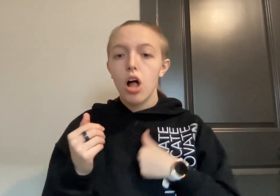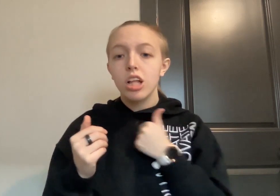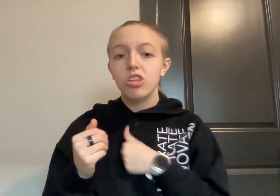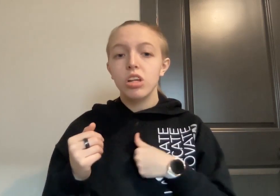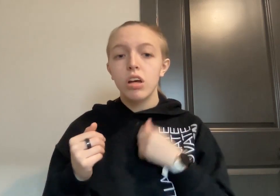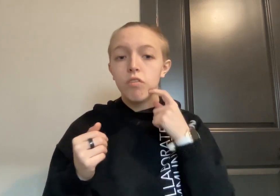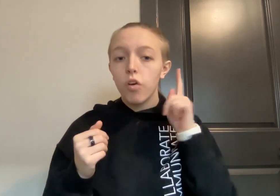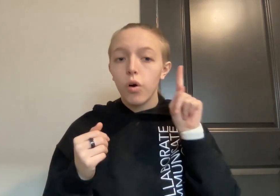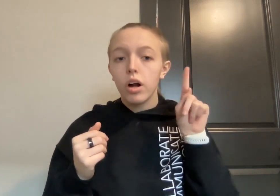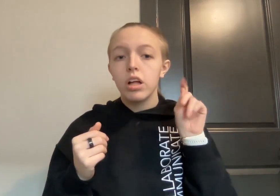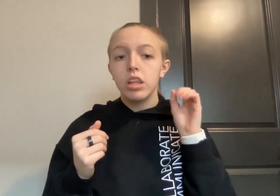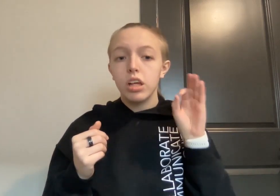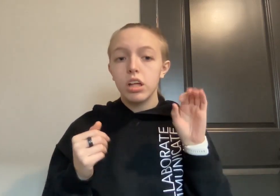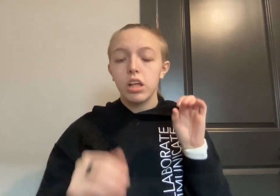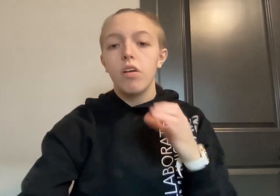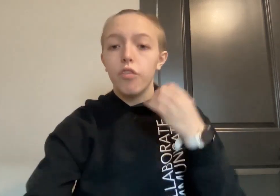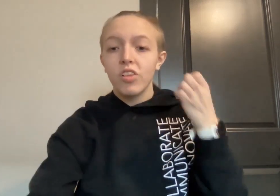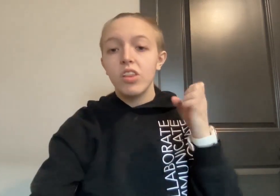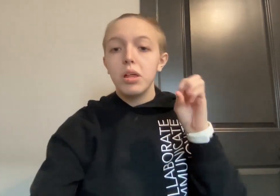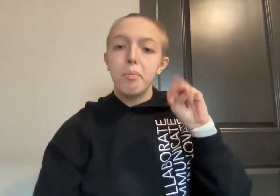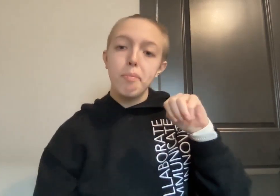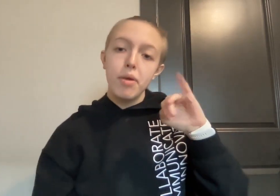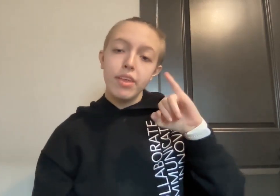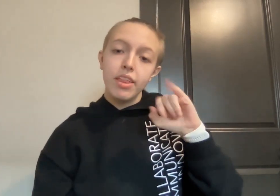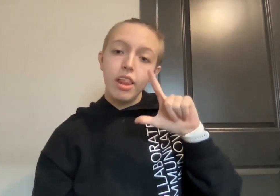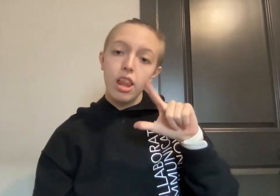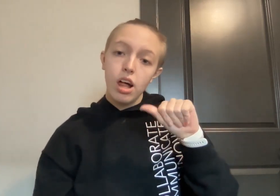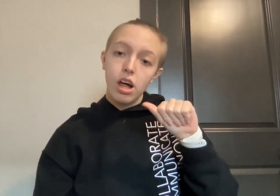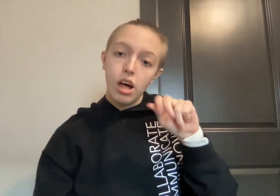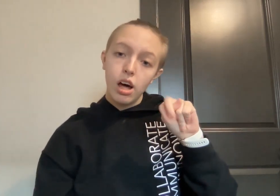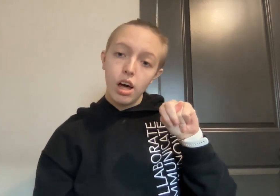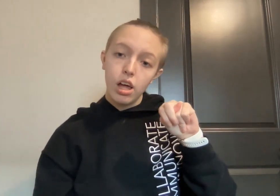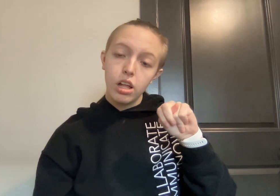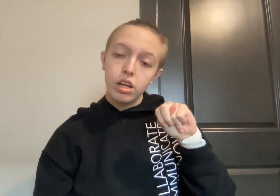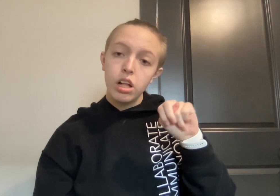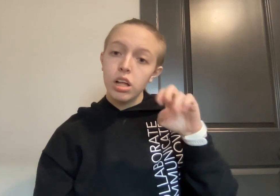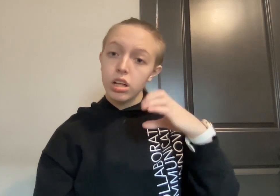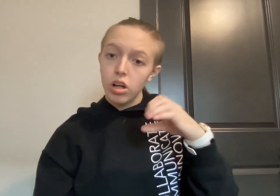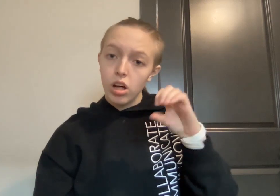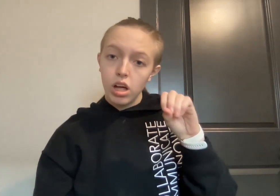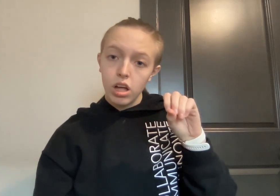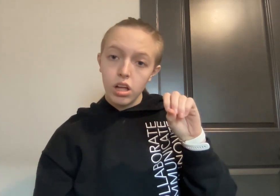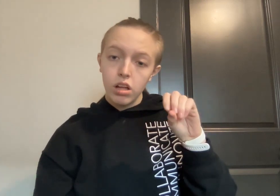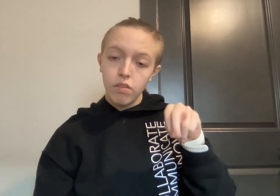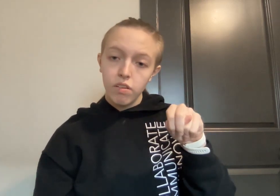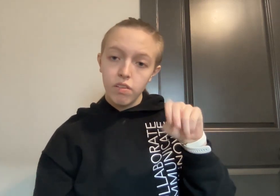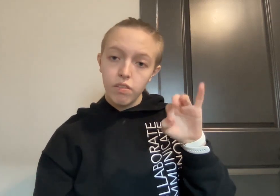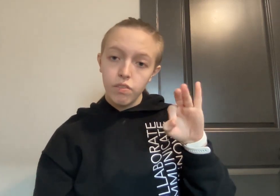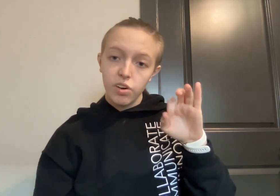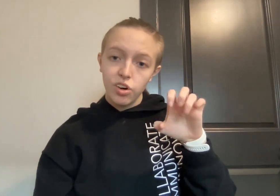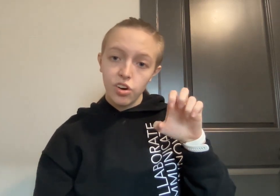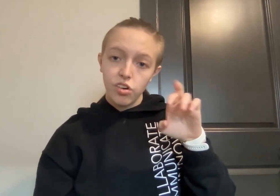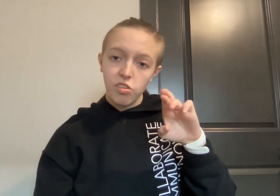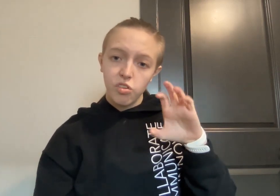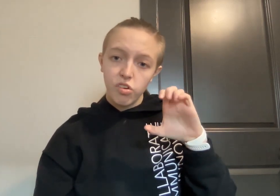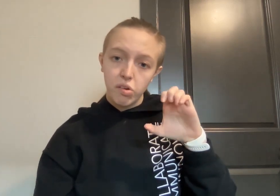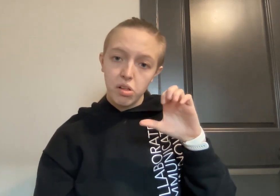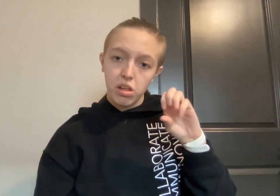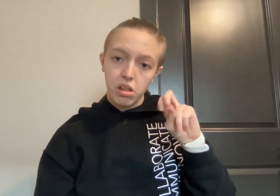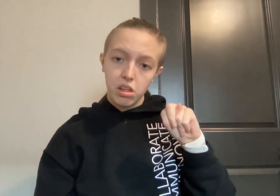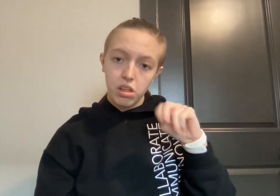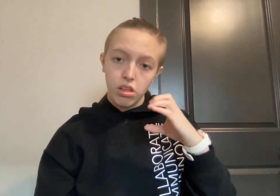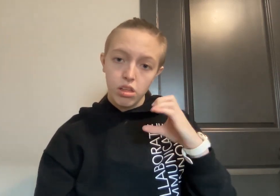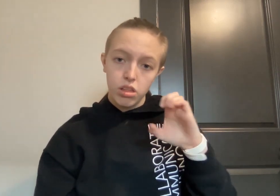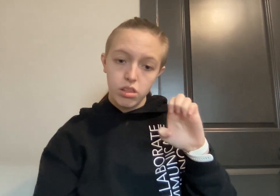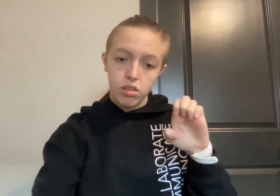for the Milan Conference